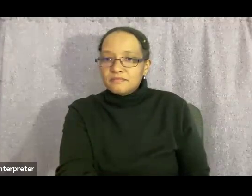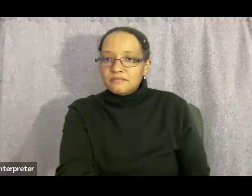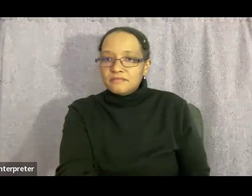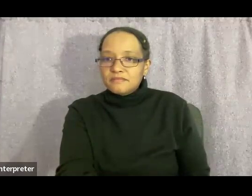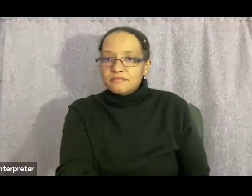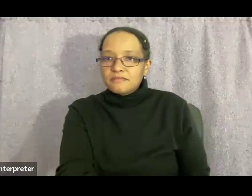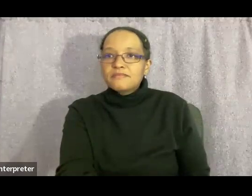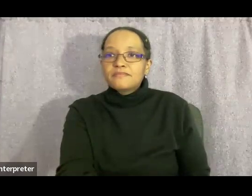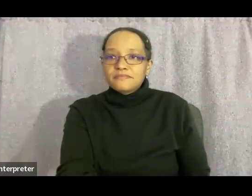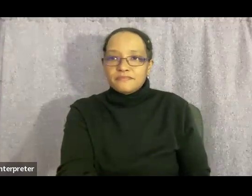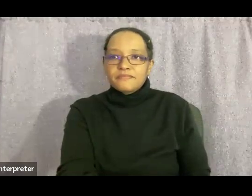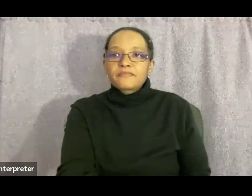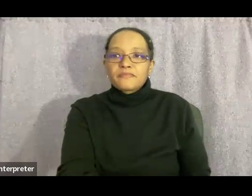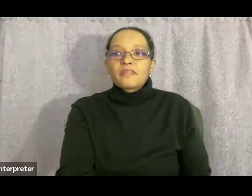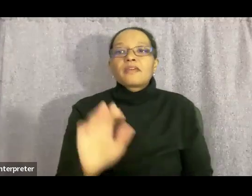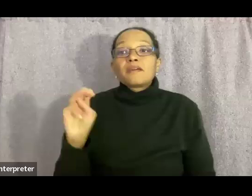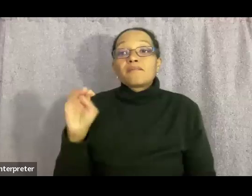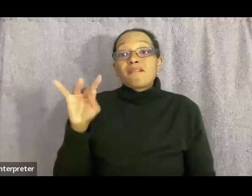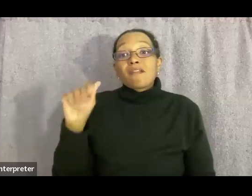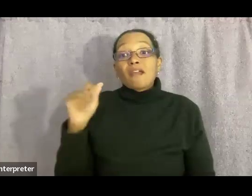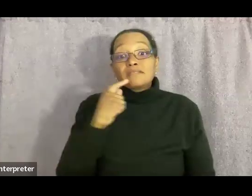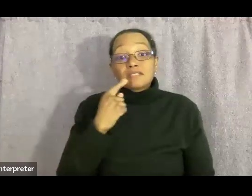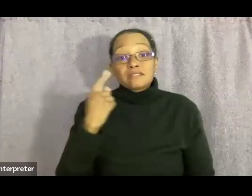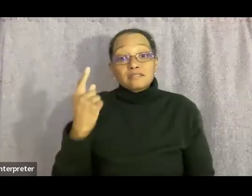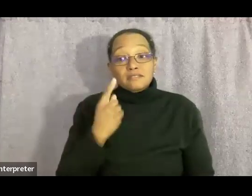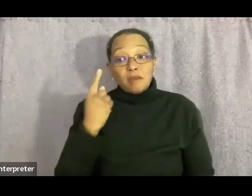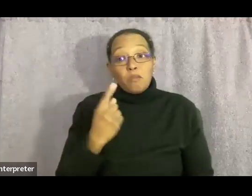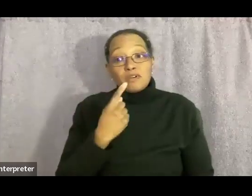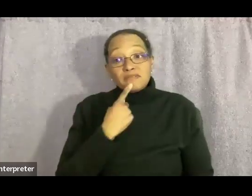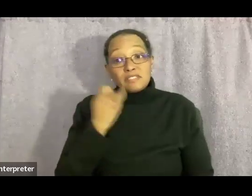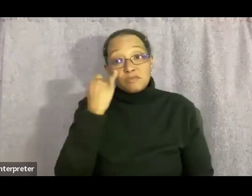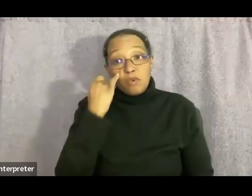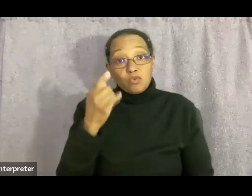There's a question, if you take Medi Cal for PT.